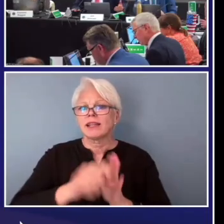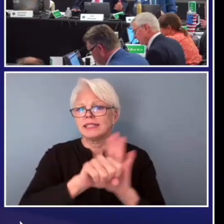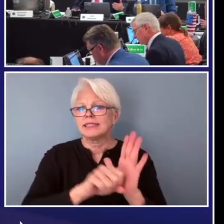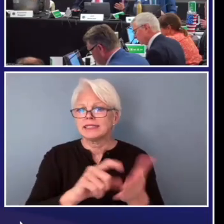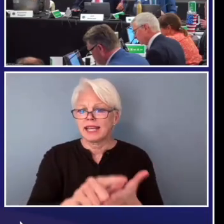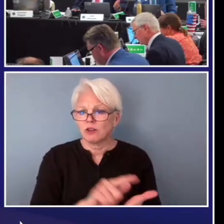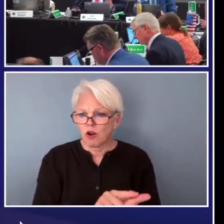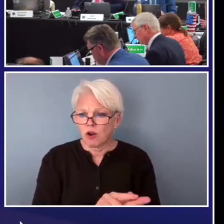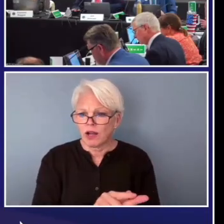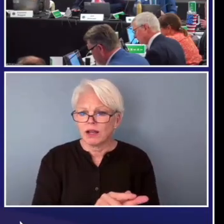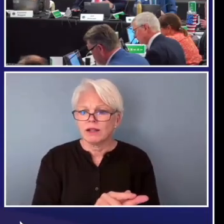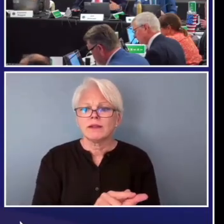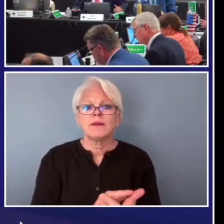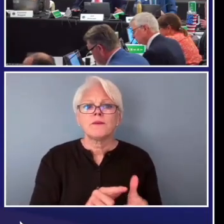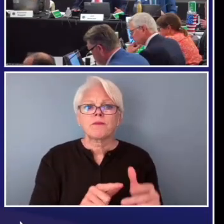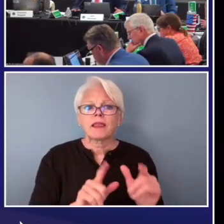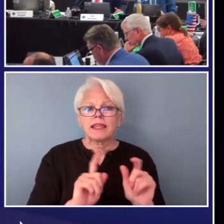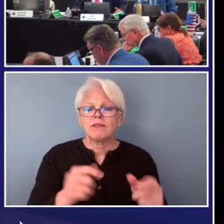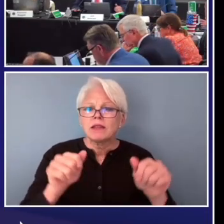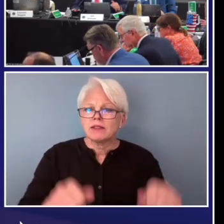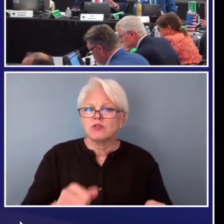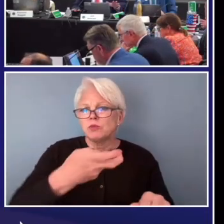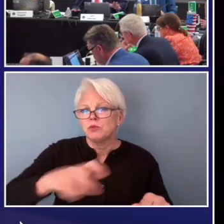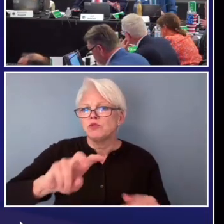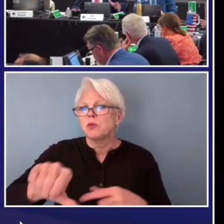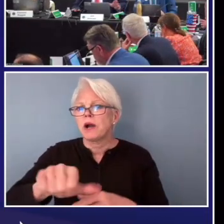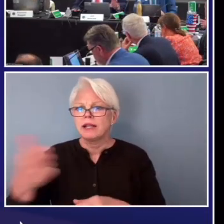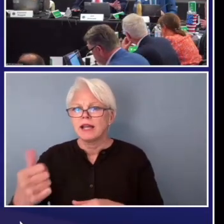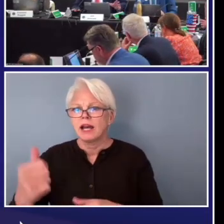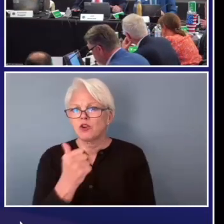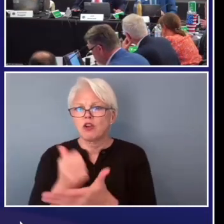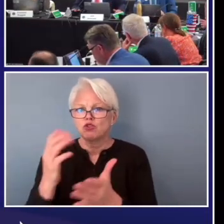this would give them the ability to move to another creditor, and that, that type of instance, I think, would be allowable.